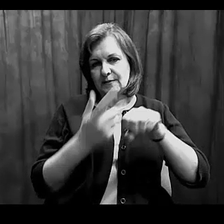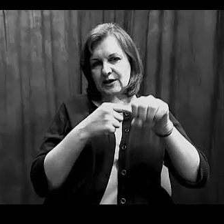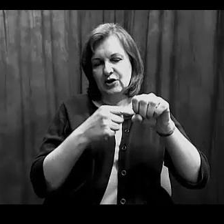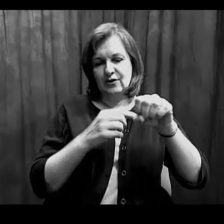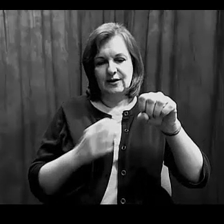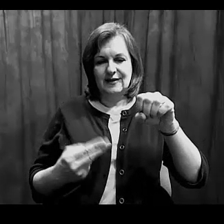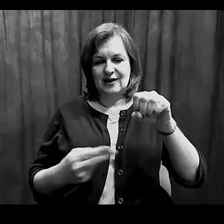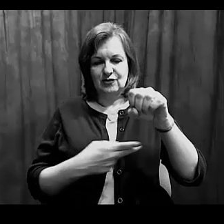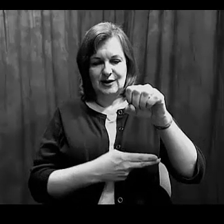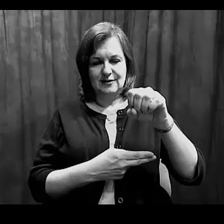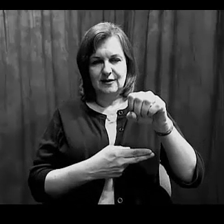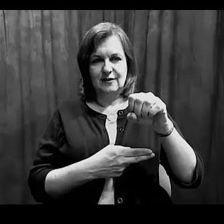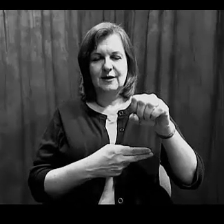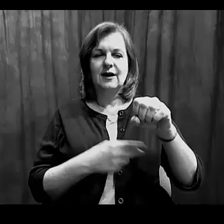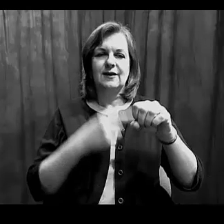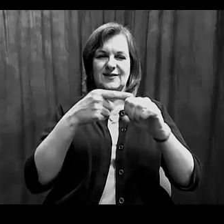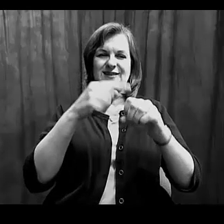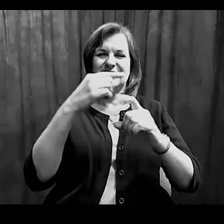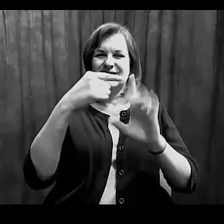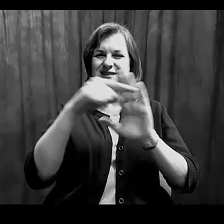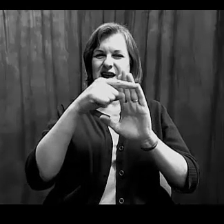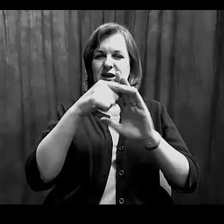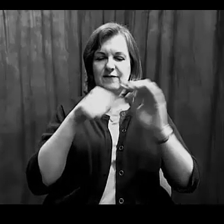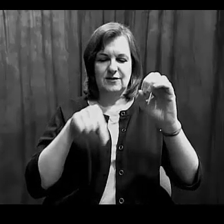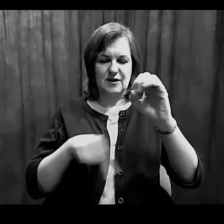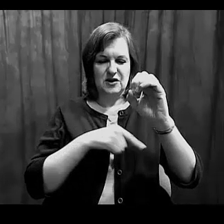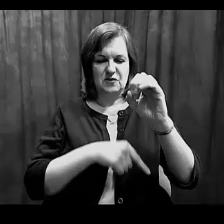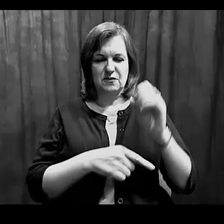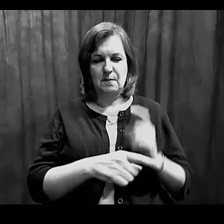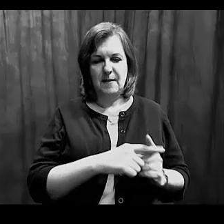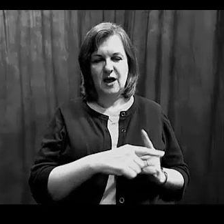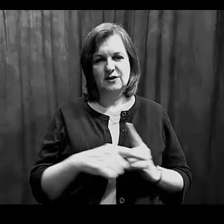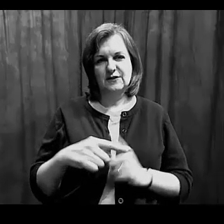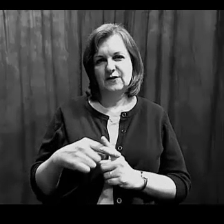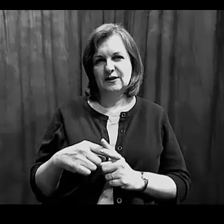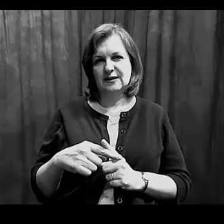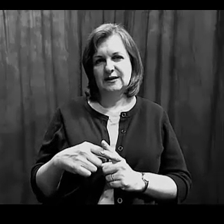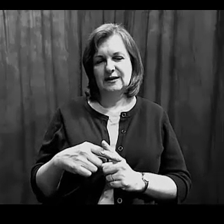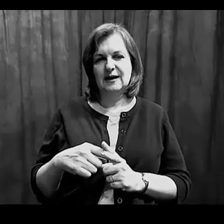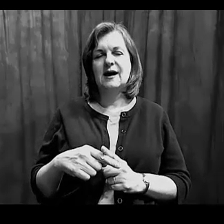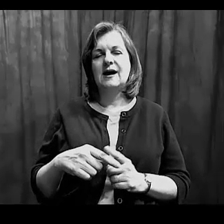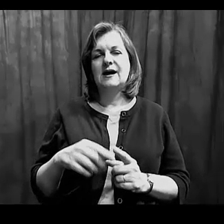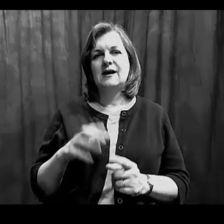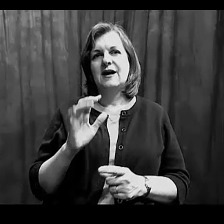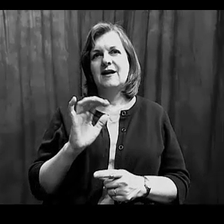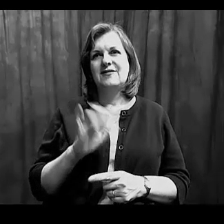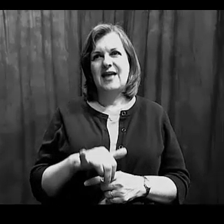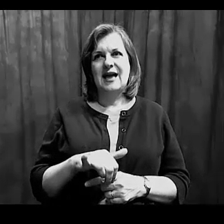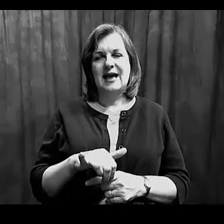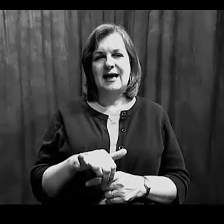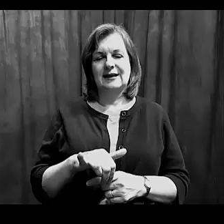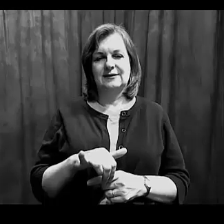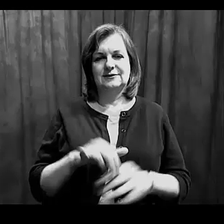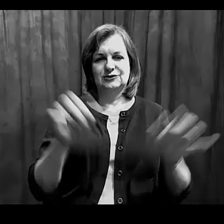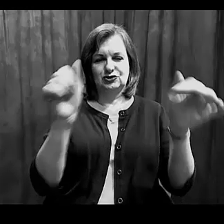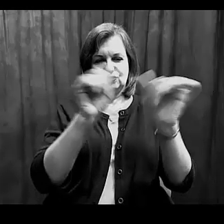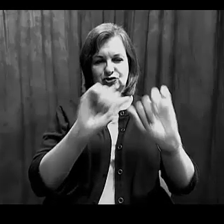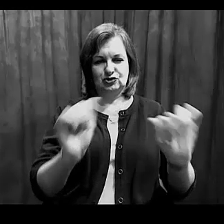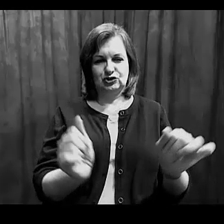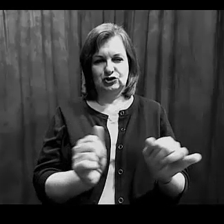fact that there will be electrons up here -- producing a partial negative taken away from down here making partial positives